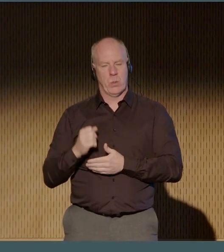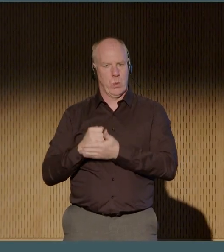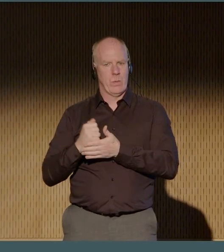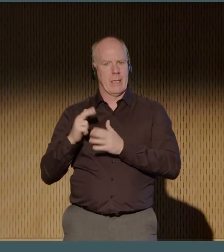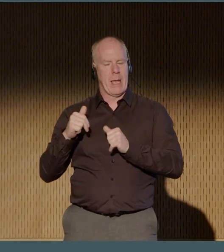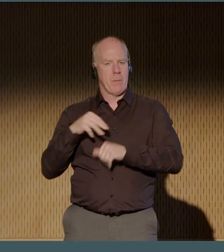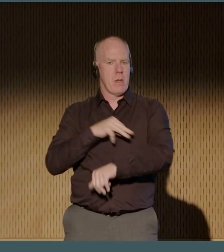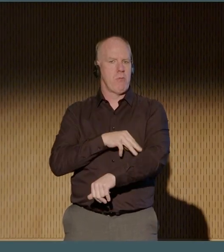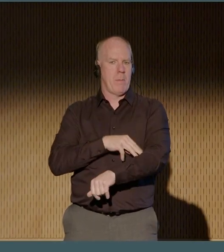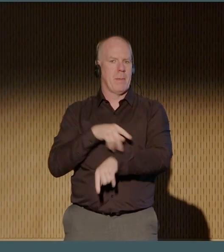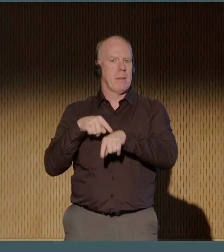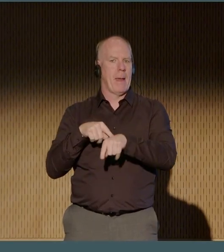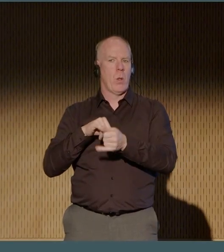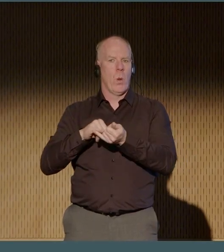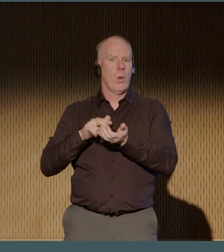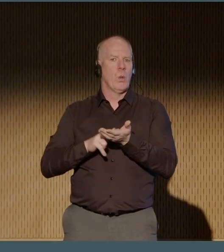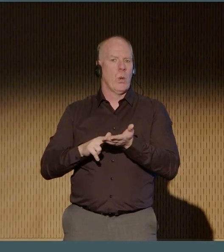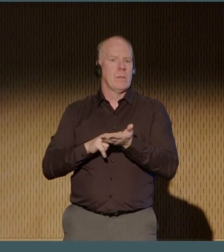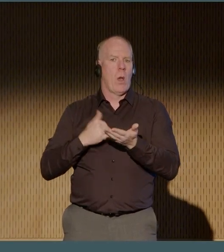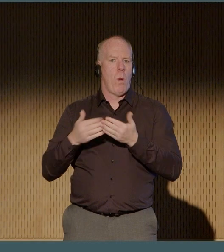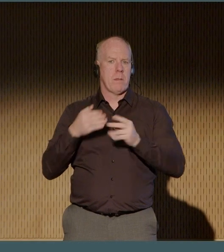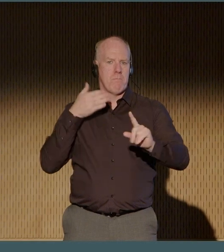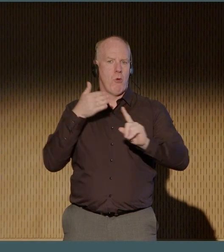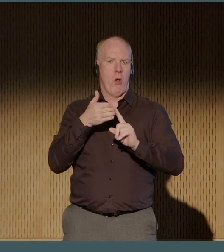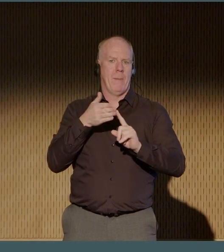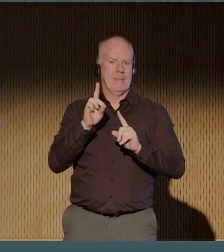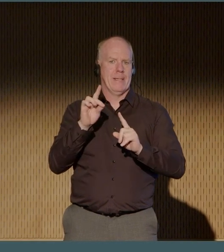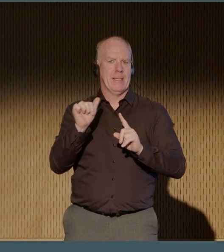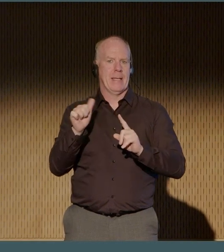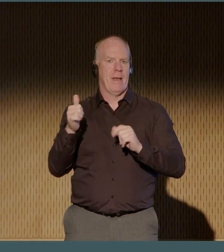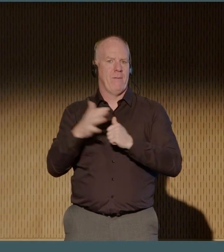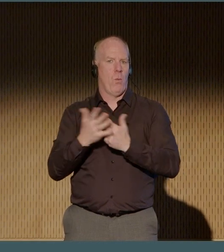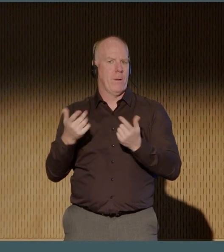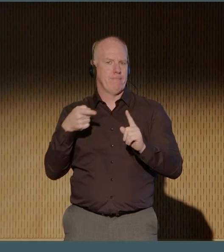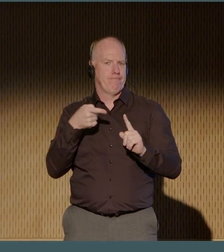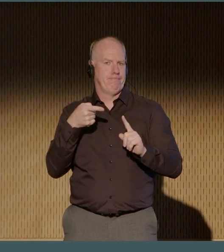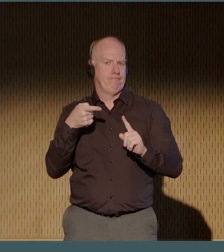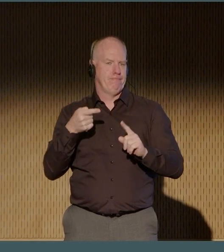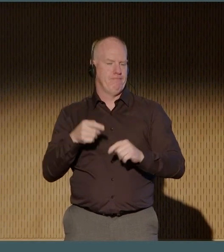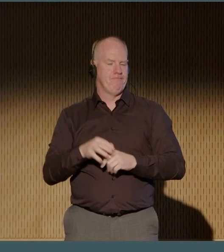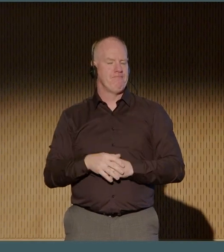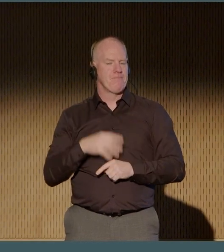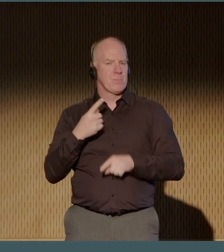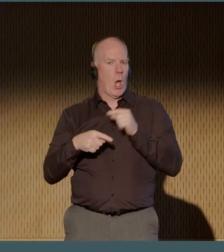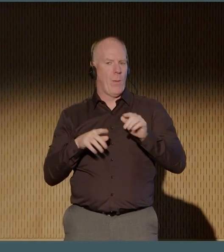problematic depending on what purpose we use the data for. So that's always a little bit scary when